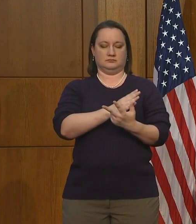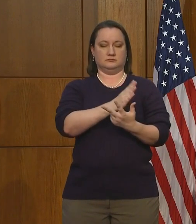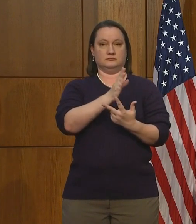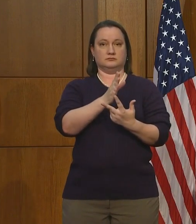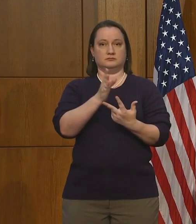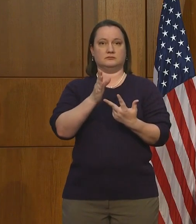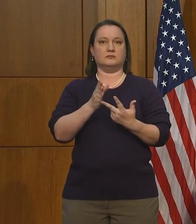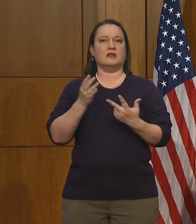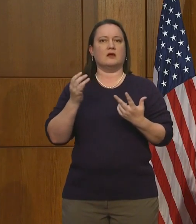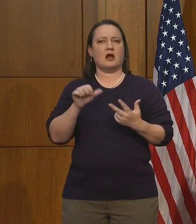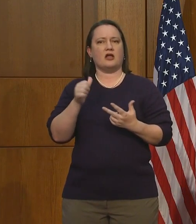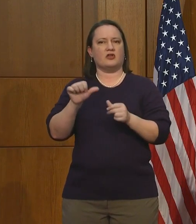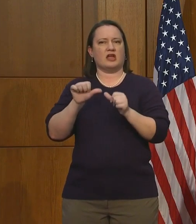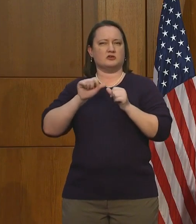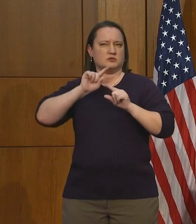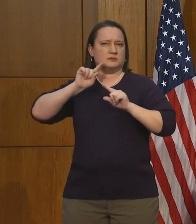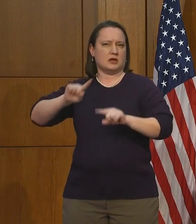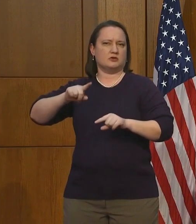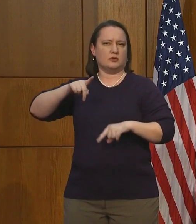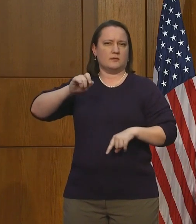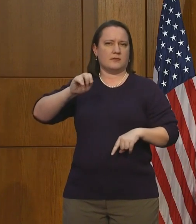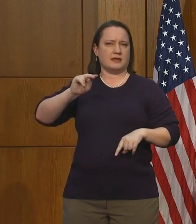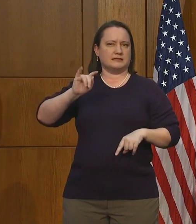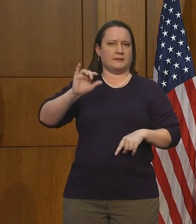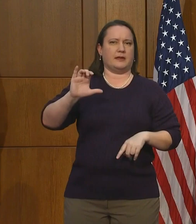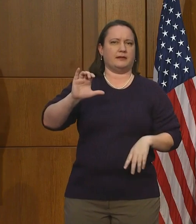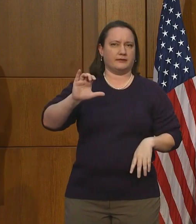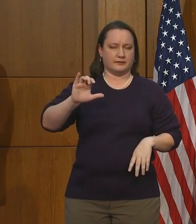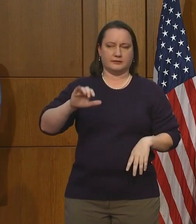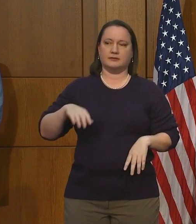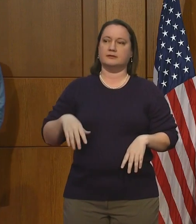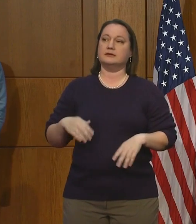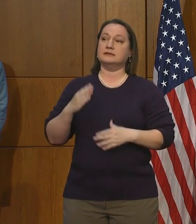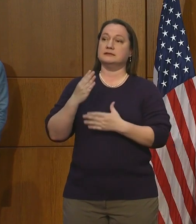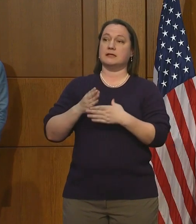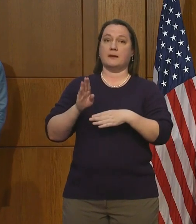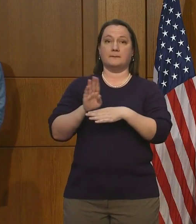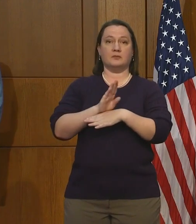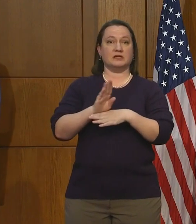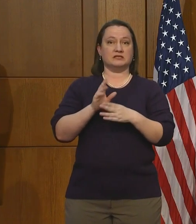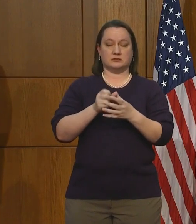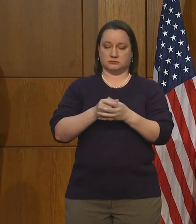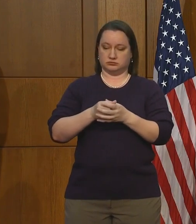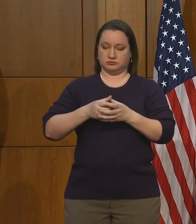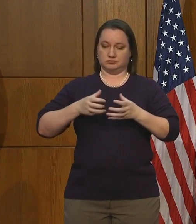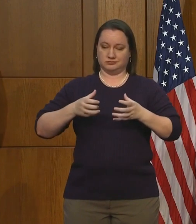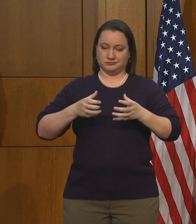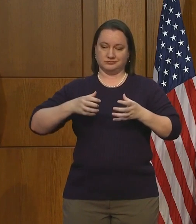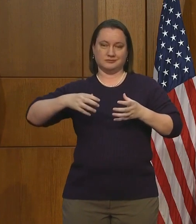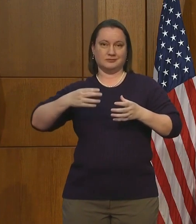CONTINUE TO WORK ON OTHER AREAS OF RESPONSE TO THIS PANDEMIC.